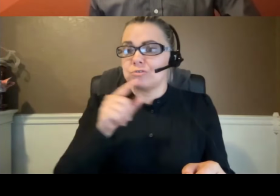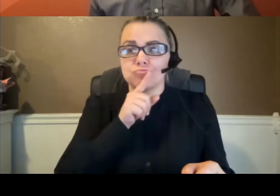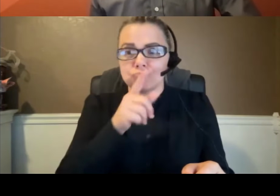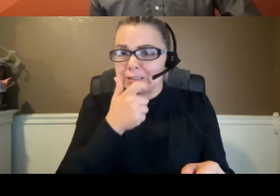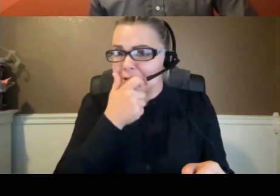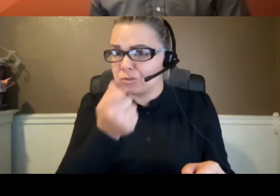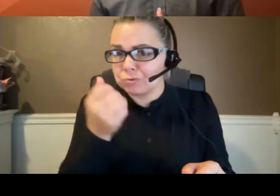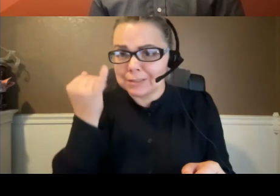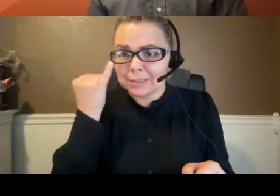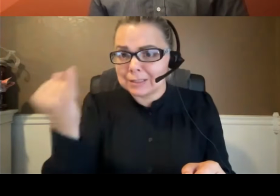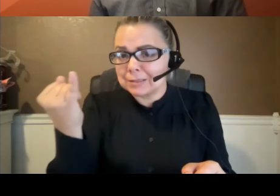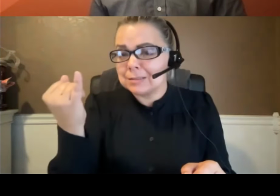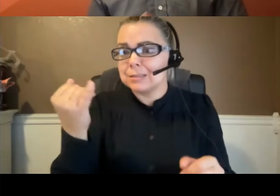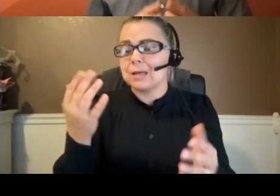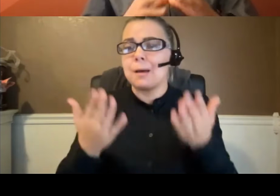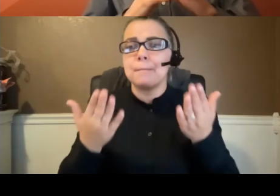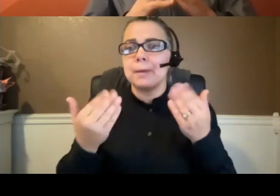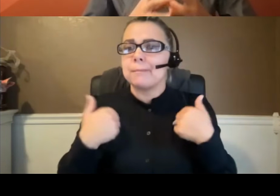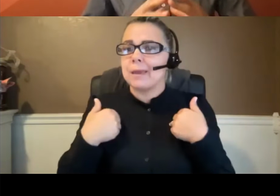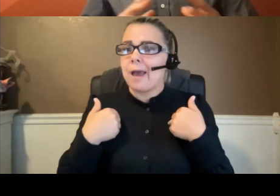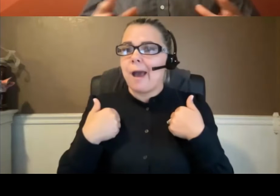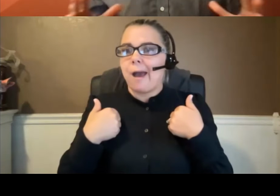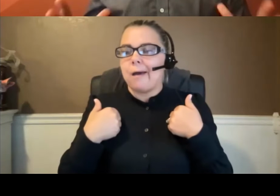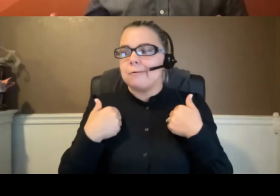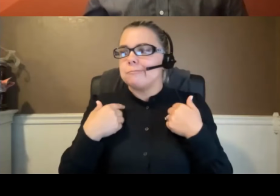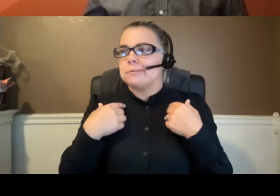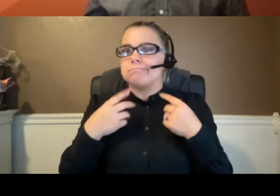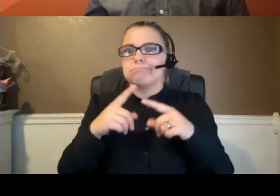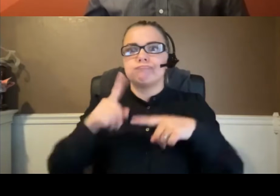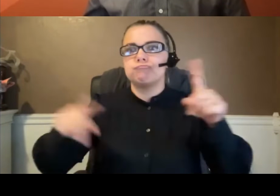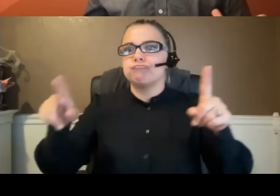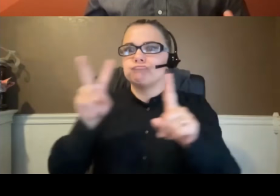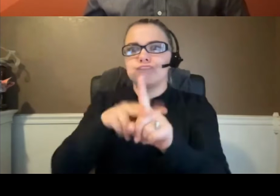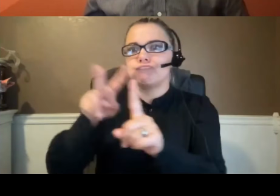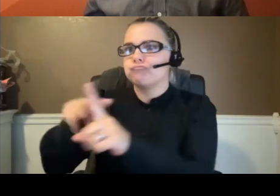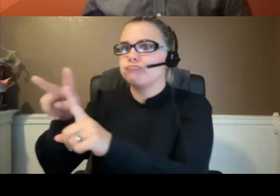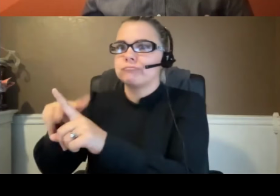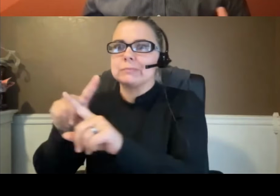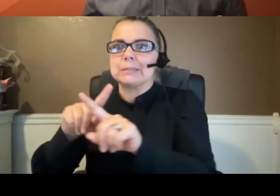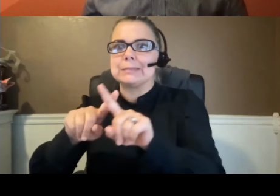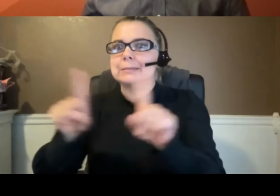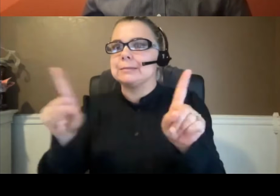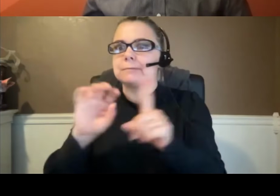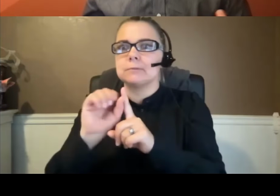applications in situations where there's complex data sets that would be hard to summarize